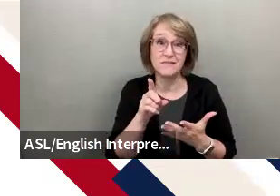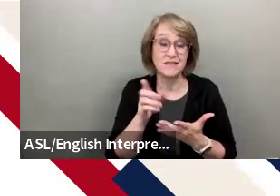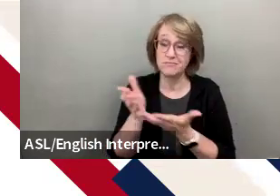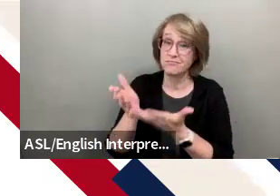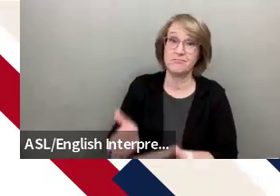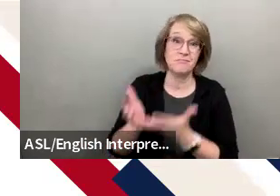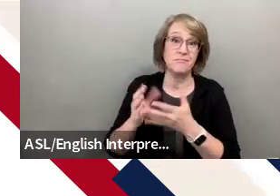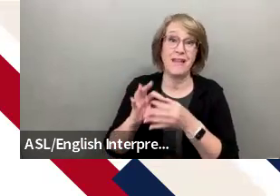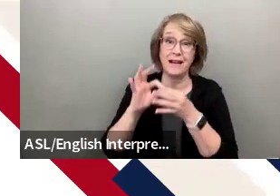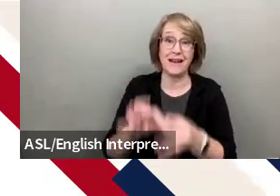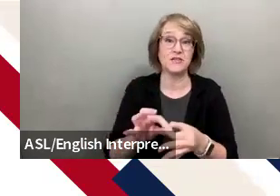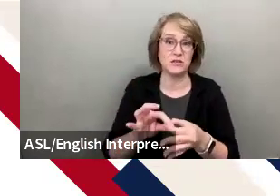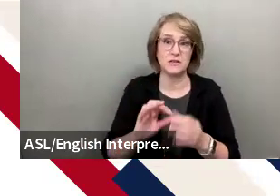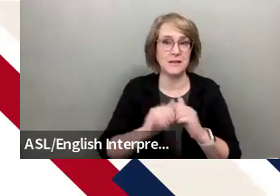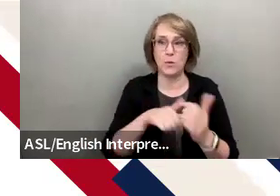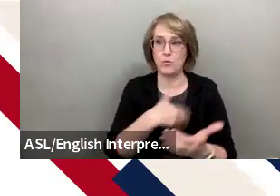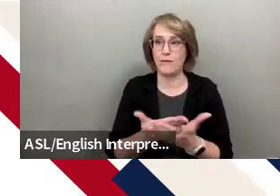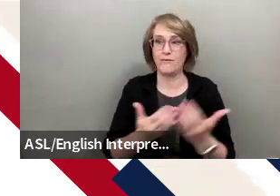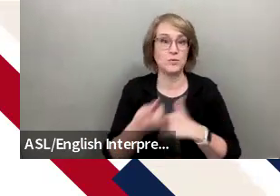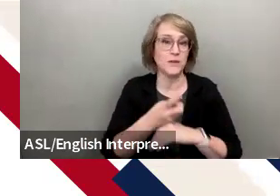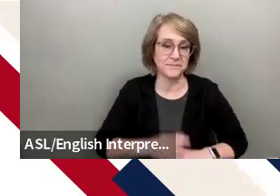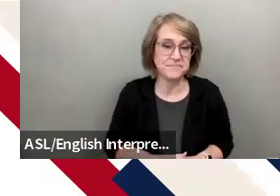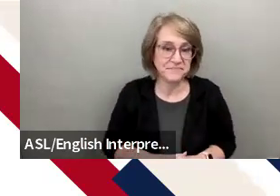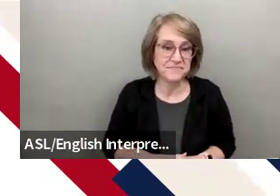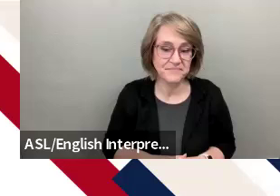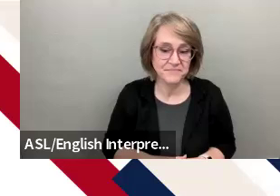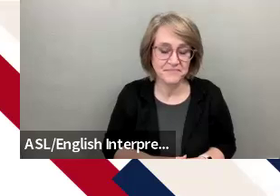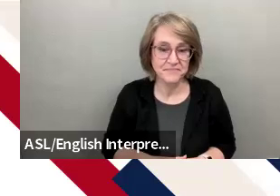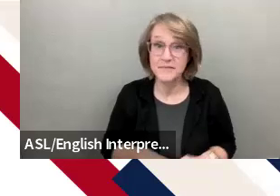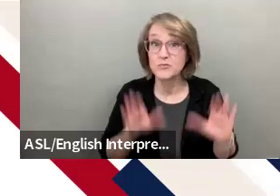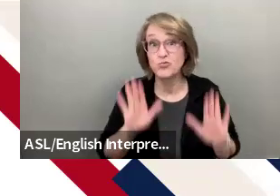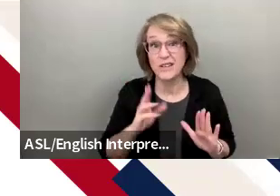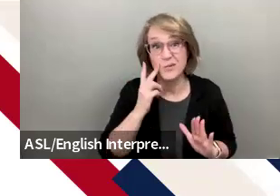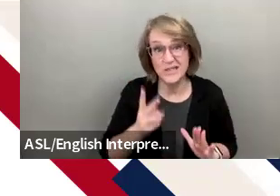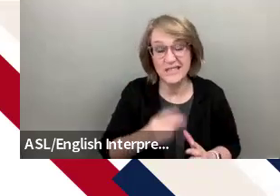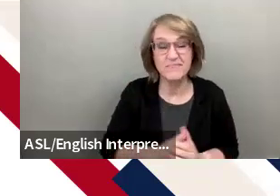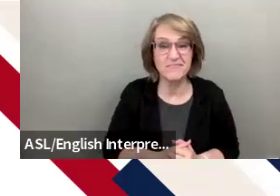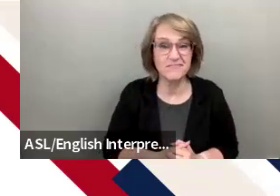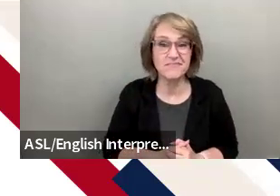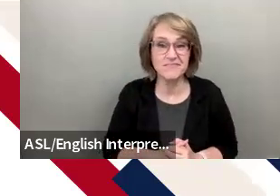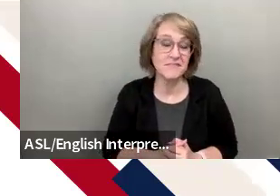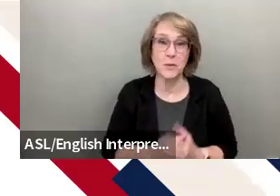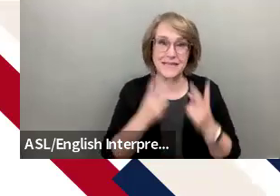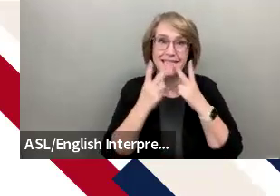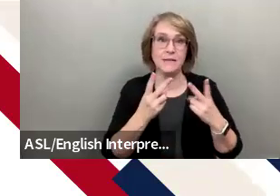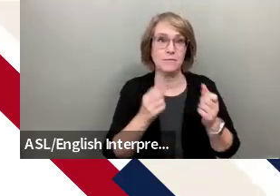HAS GOTTEN US TO WHERE WE ARE TODAY. SO IT'S PRETTY GREAT TO SEE ON THE WORK SHOWS IN ITSELF.